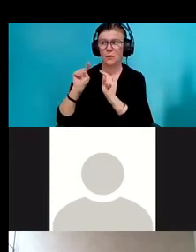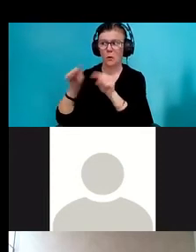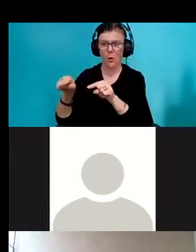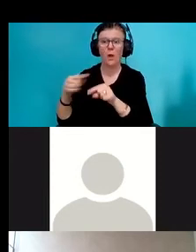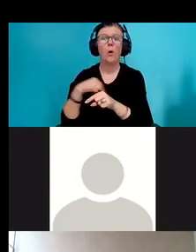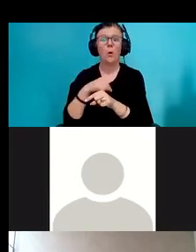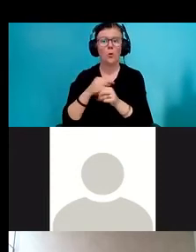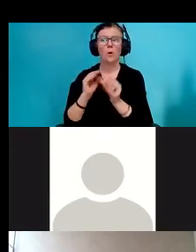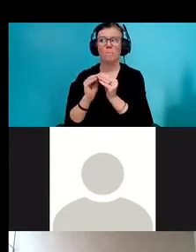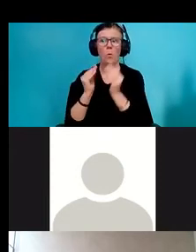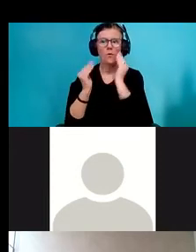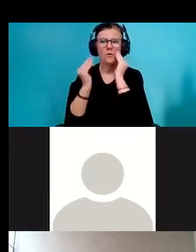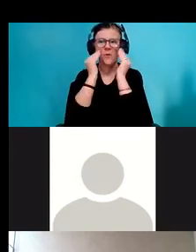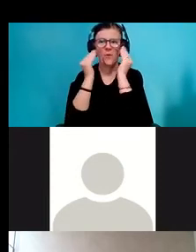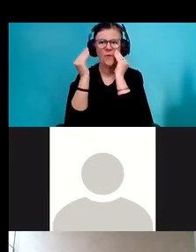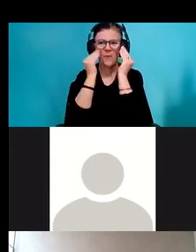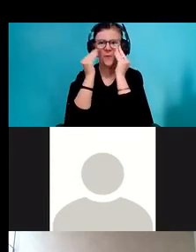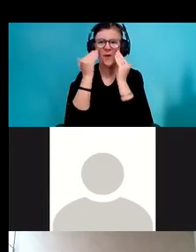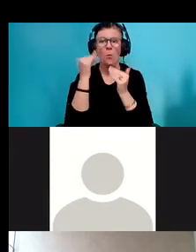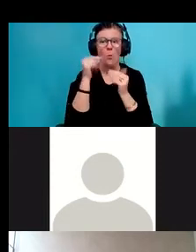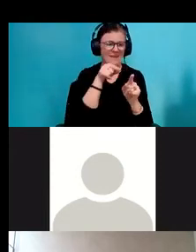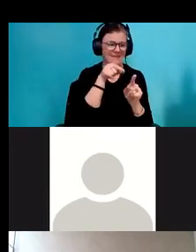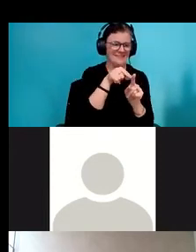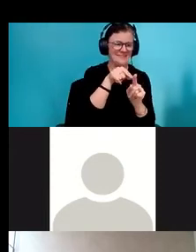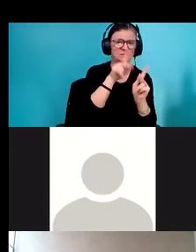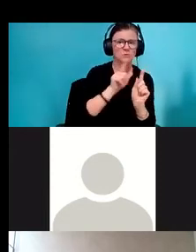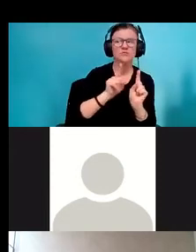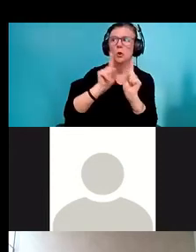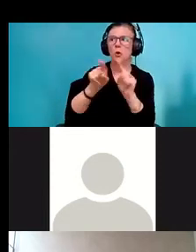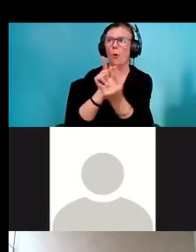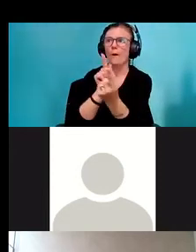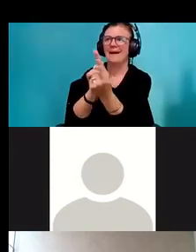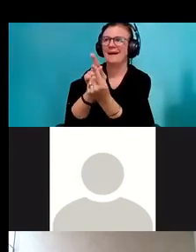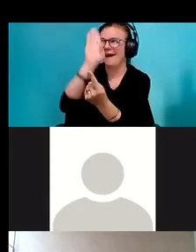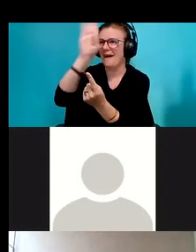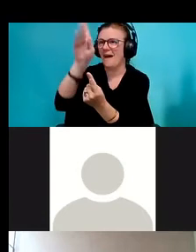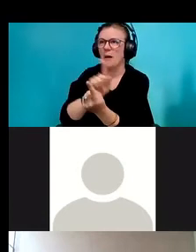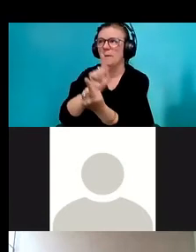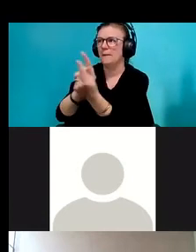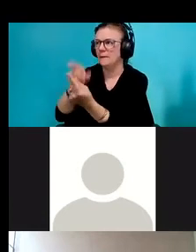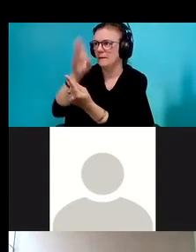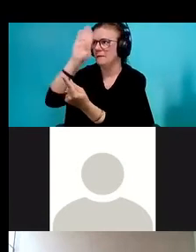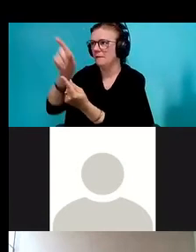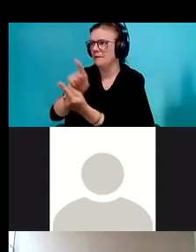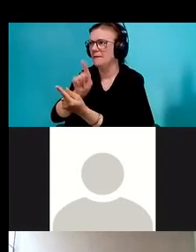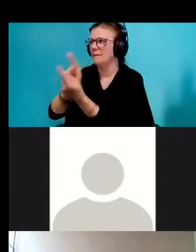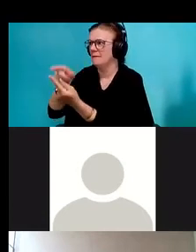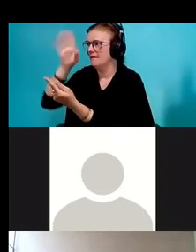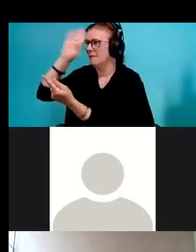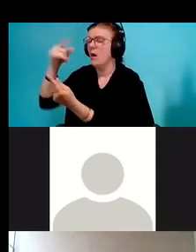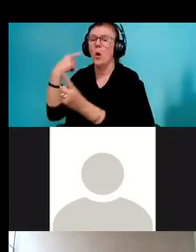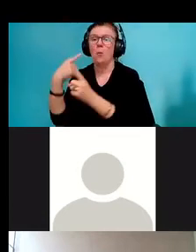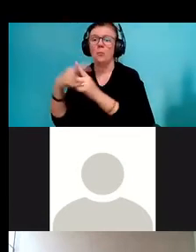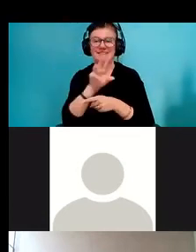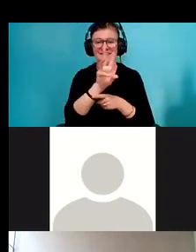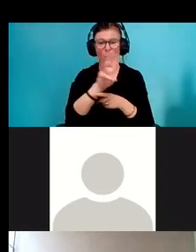due to in-person conversations and the development of a violence prevention web page under Student Life.